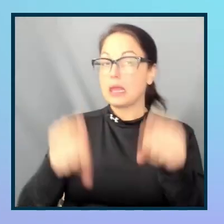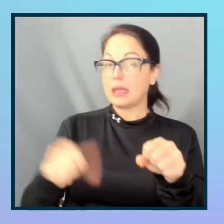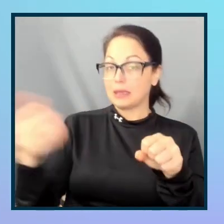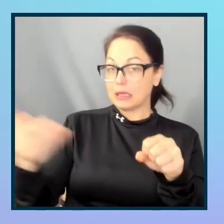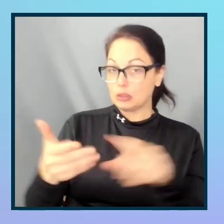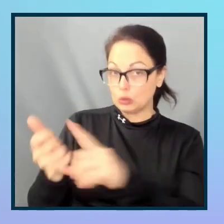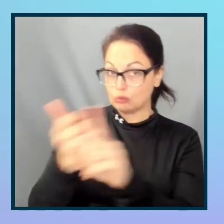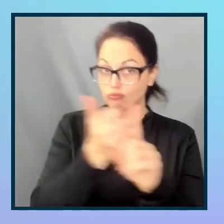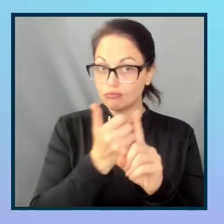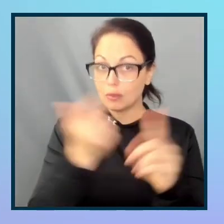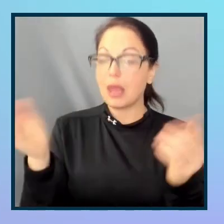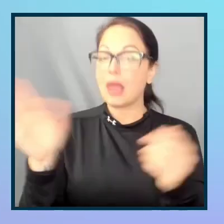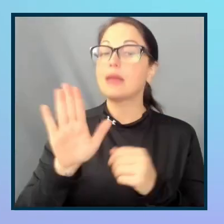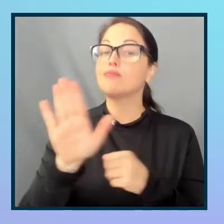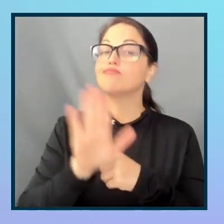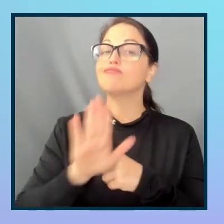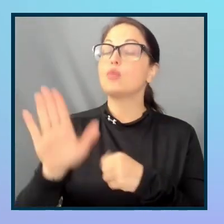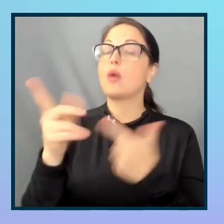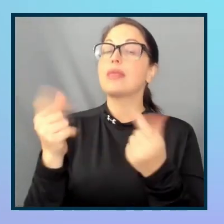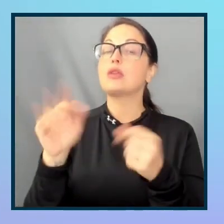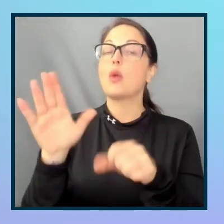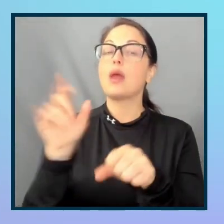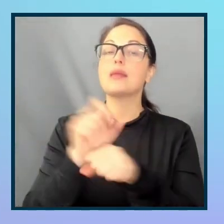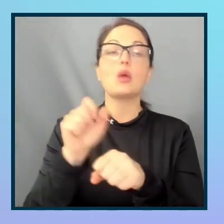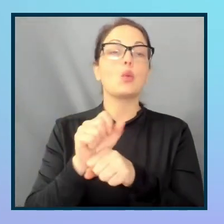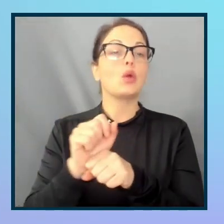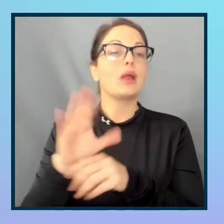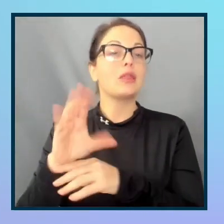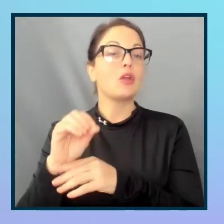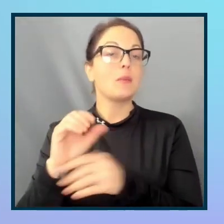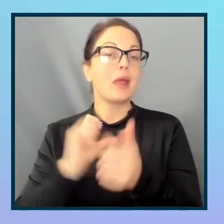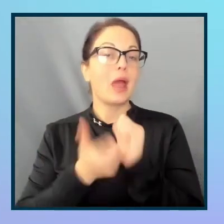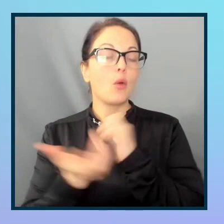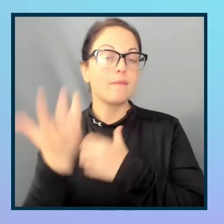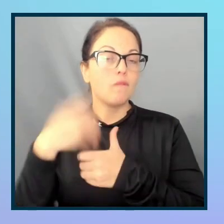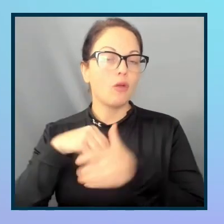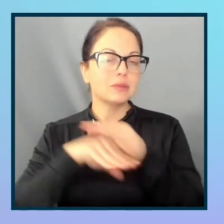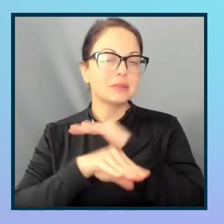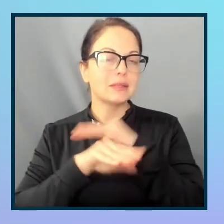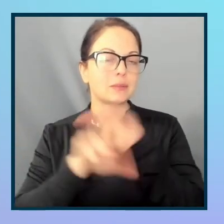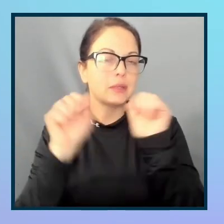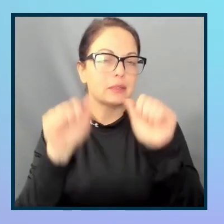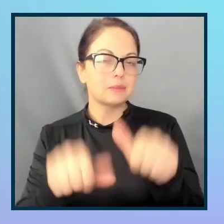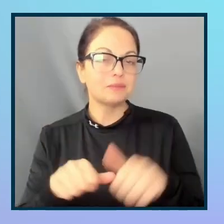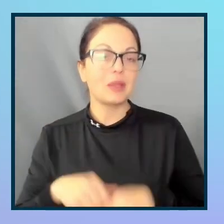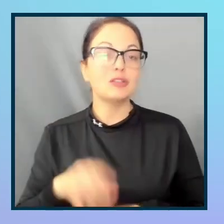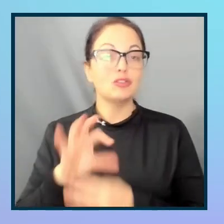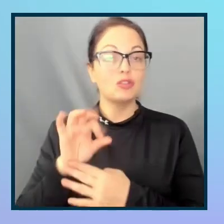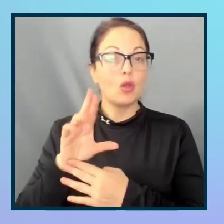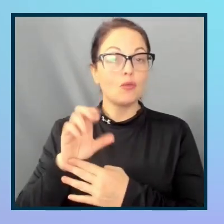and the work that they do at their companies and how it involves accessibility. So Fred, I will kick it off to you